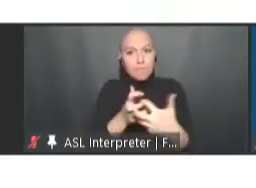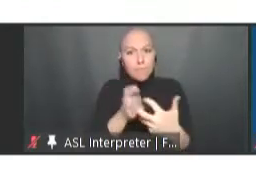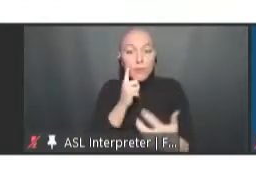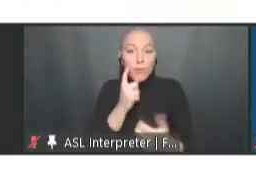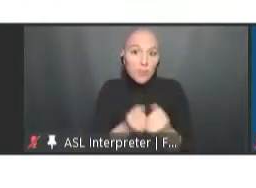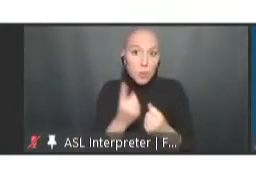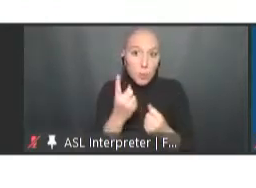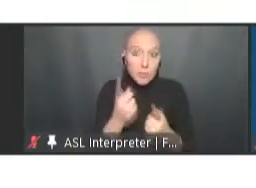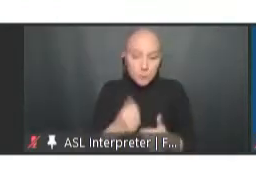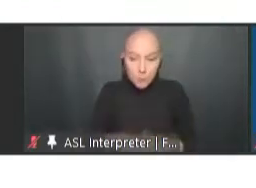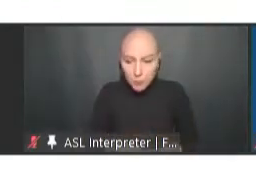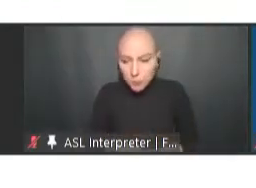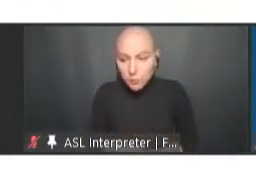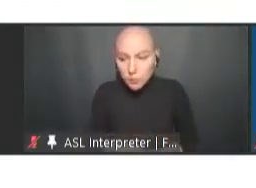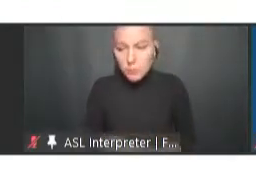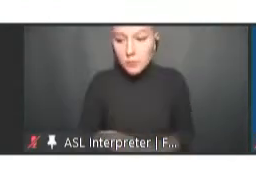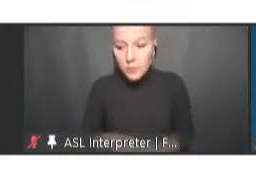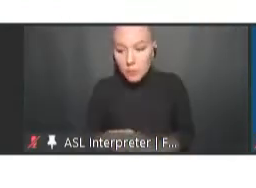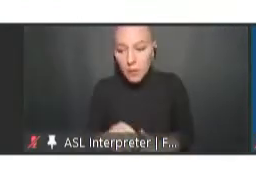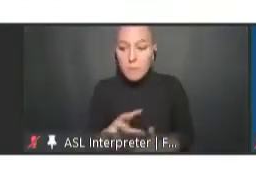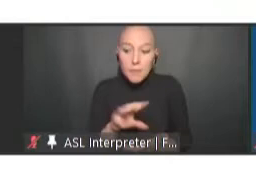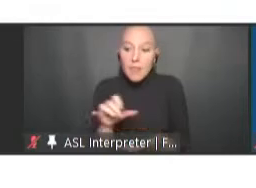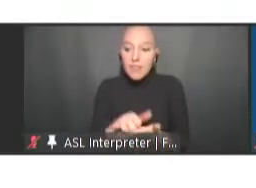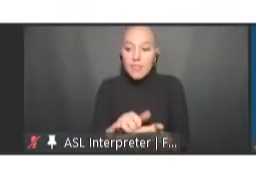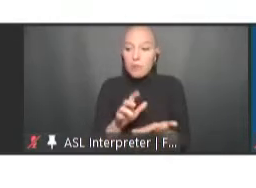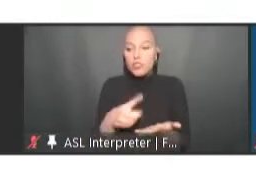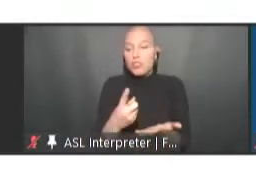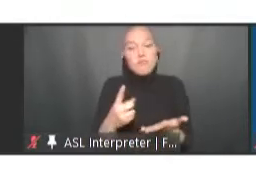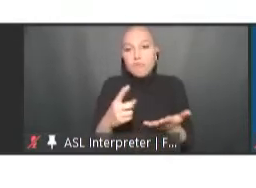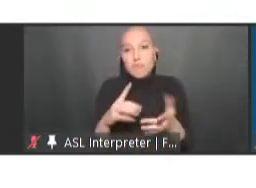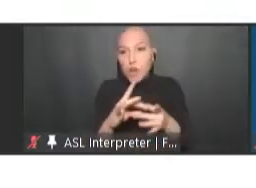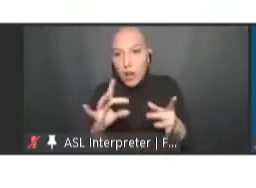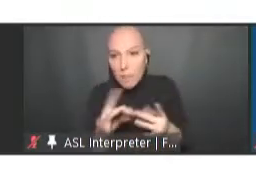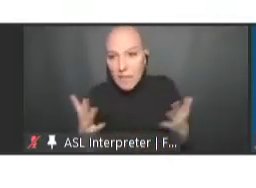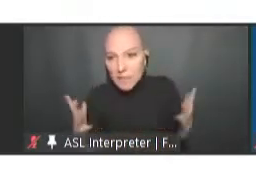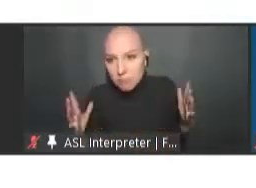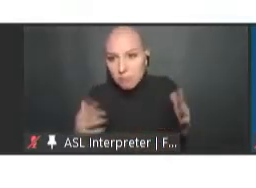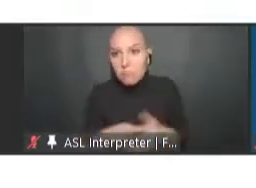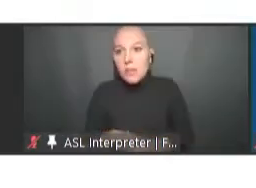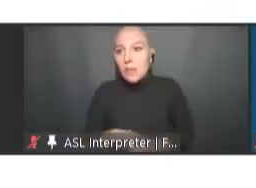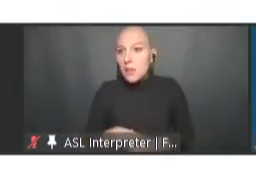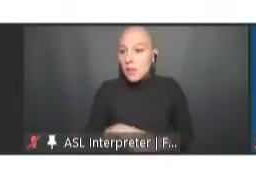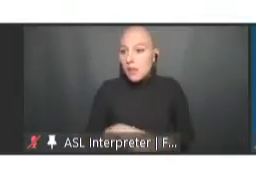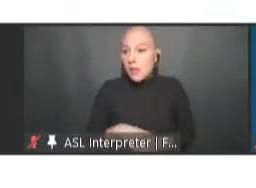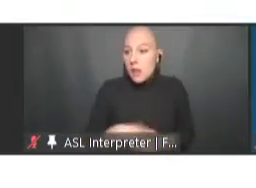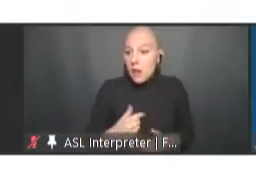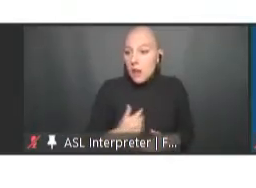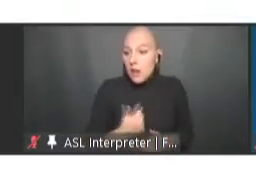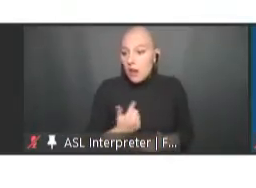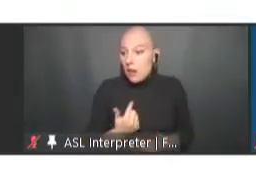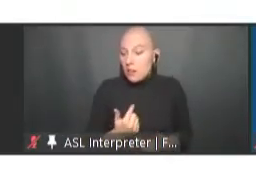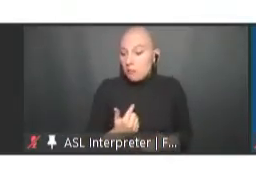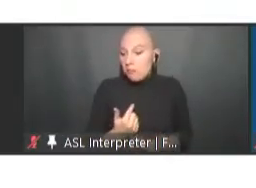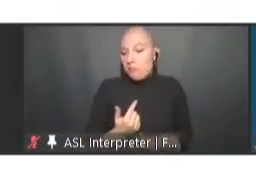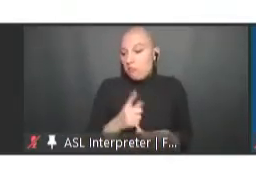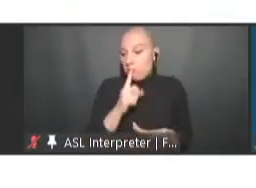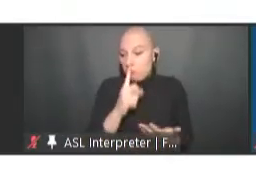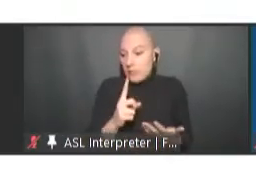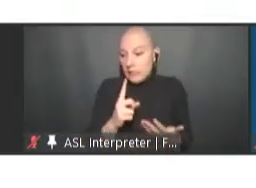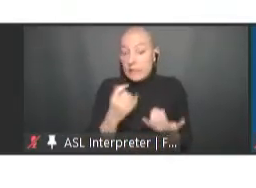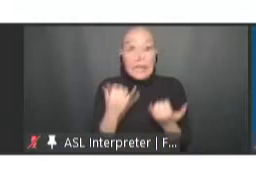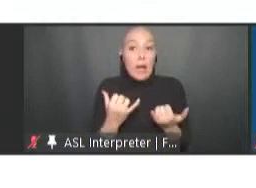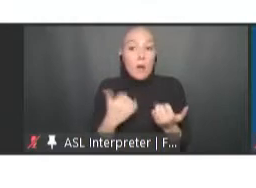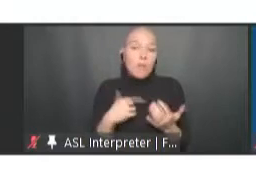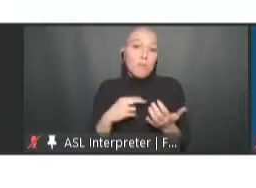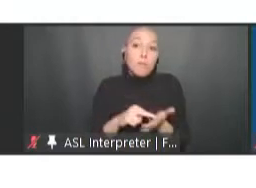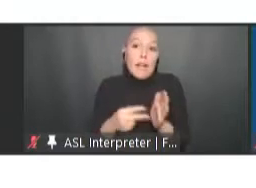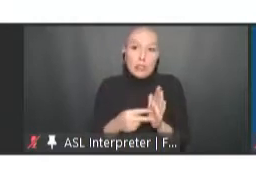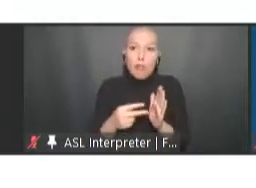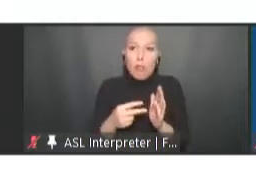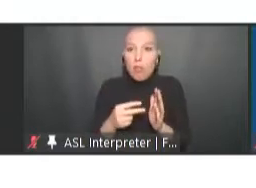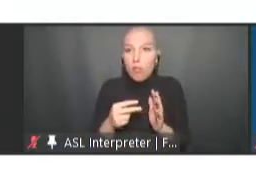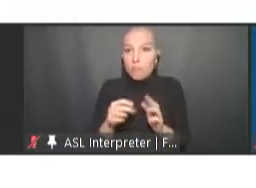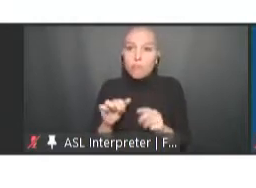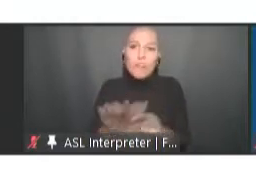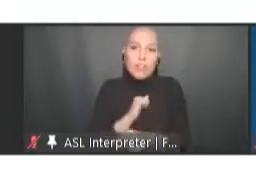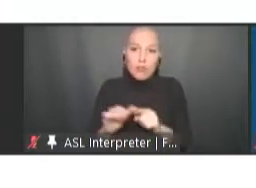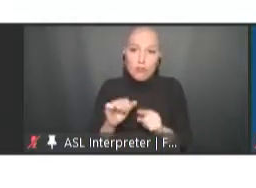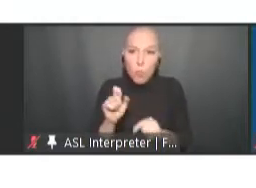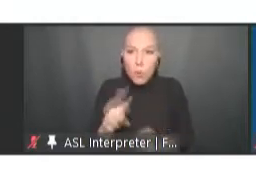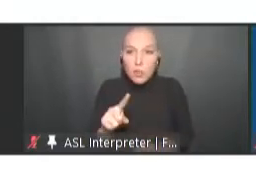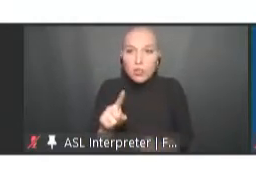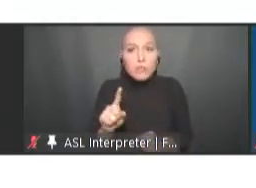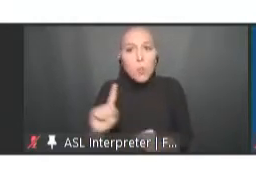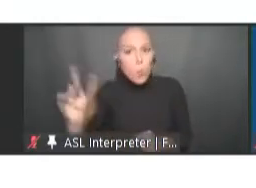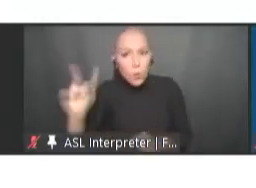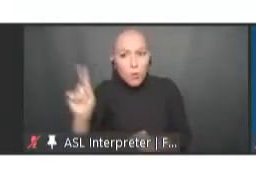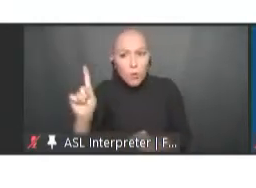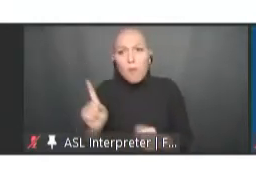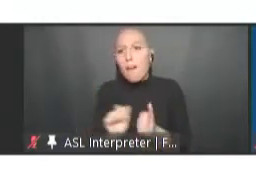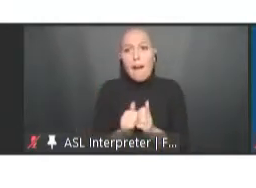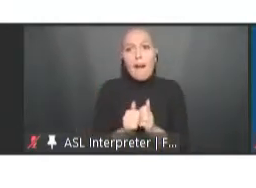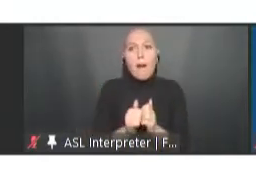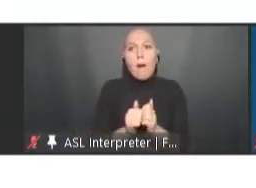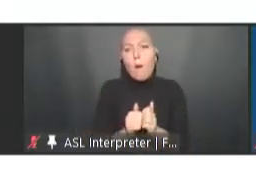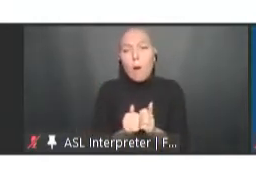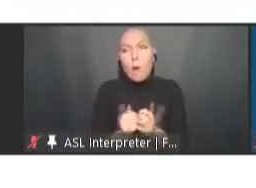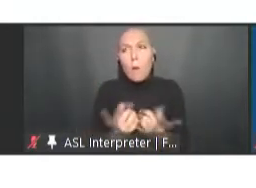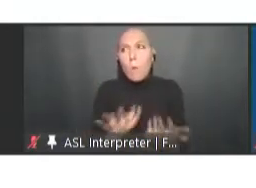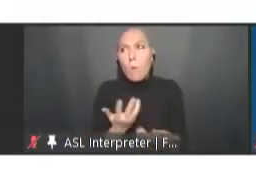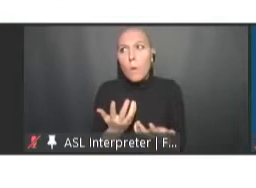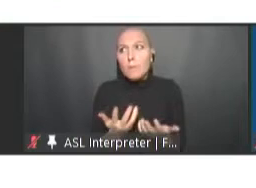That, by the way, was just a comment. It's a practical question; it's where and how this